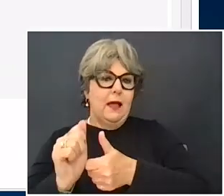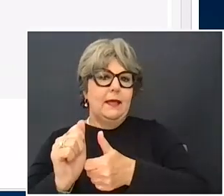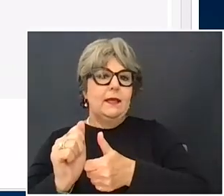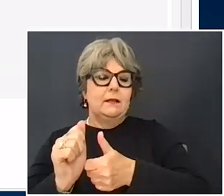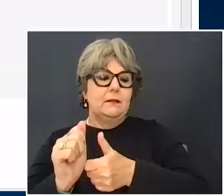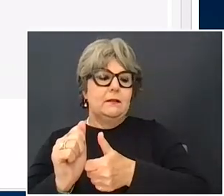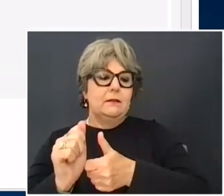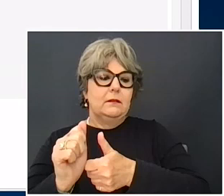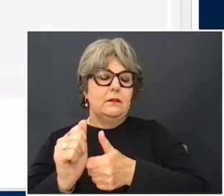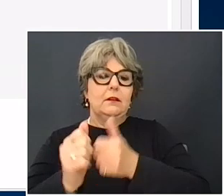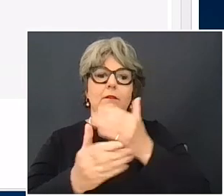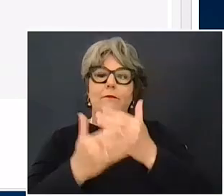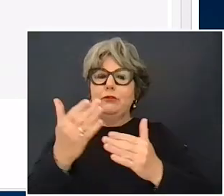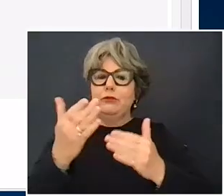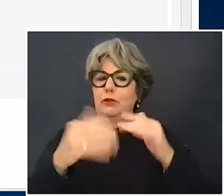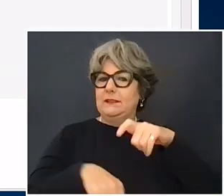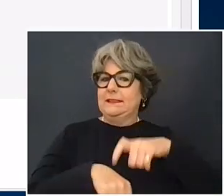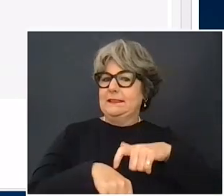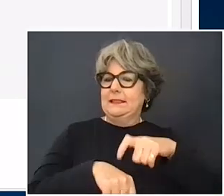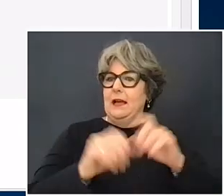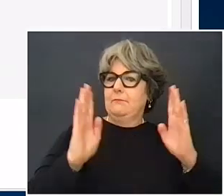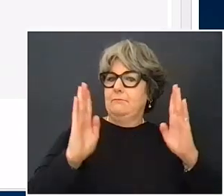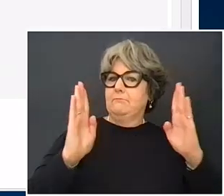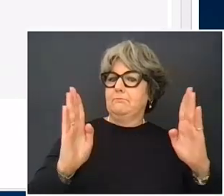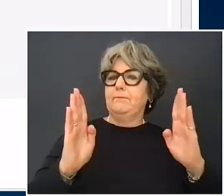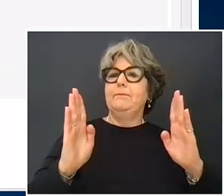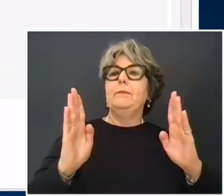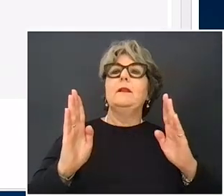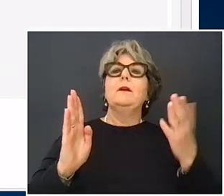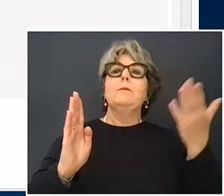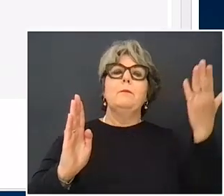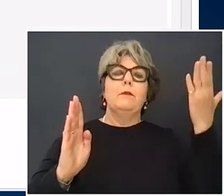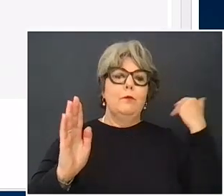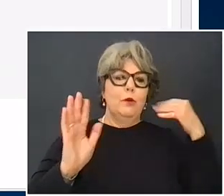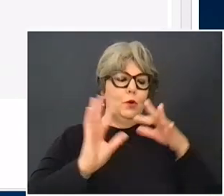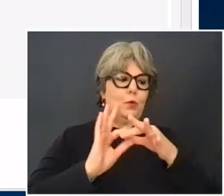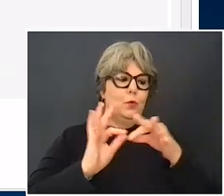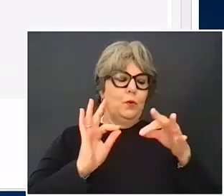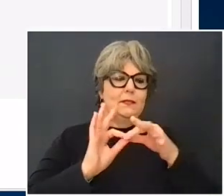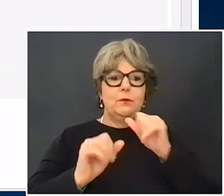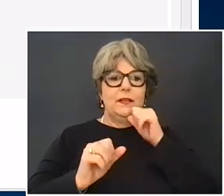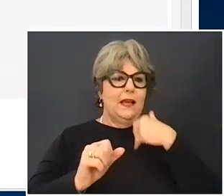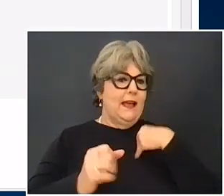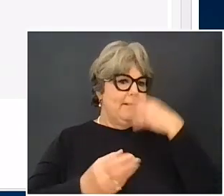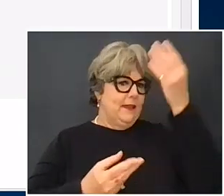of time. Of course, I think we stated before that we just didn't have that information just being too new of a